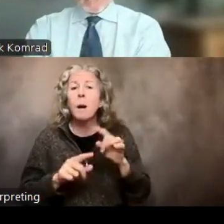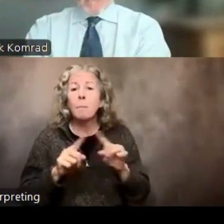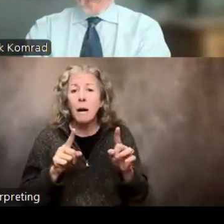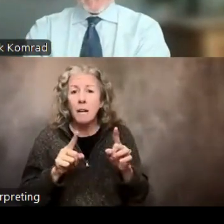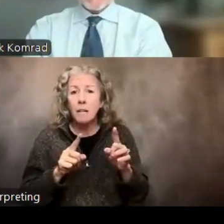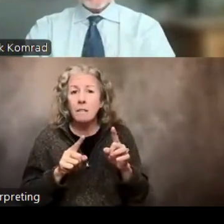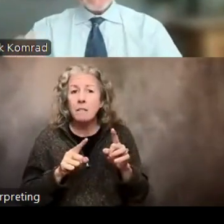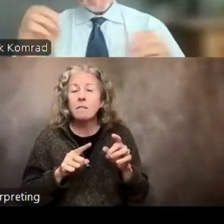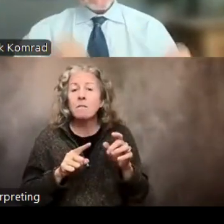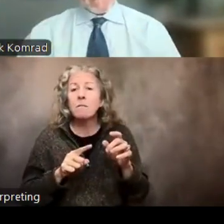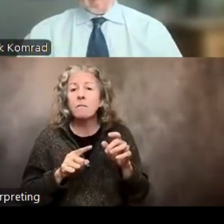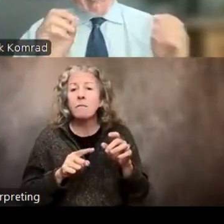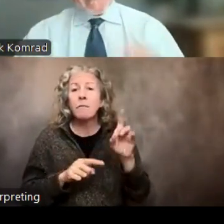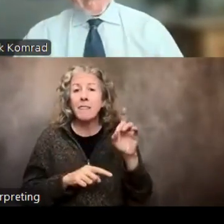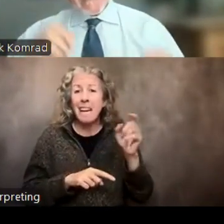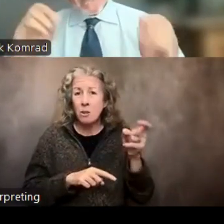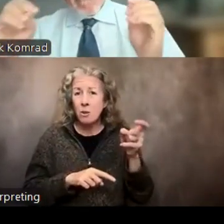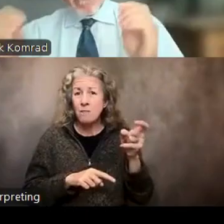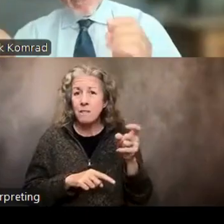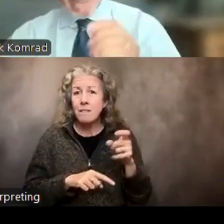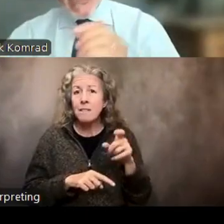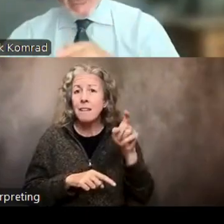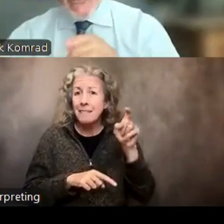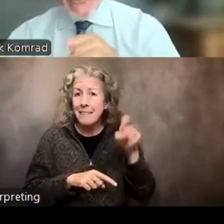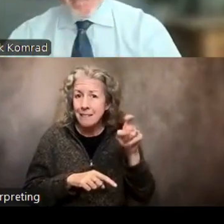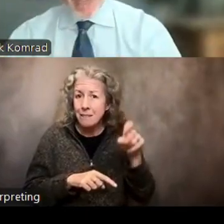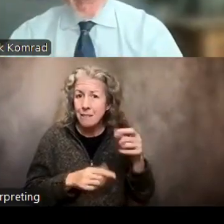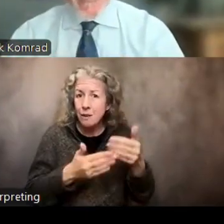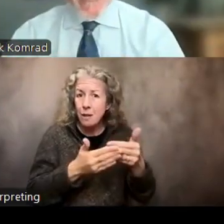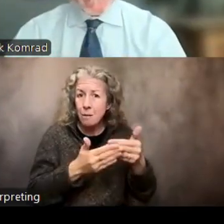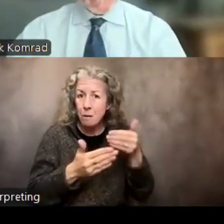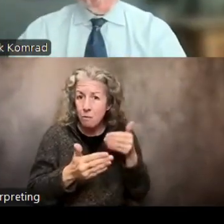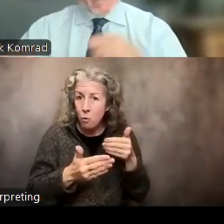diagnosis is a necessary prelude to prognosis, and if the